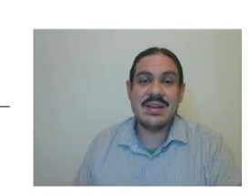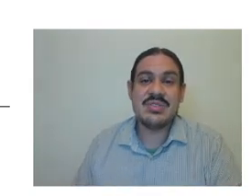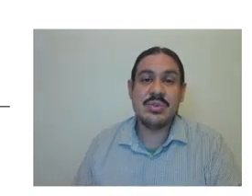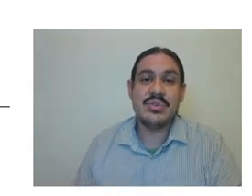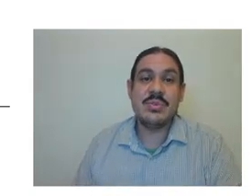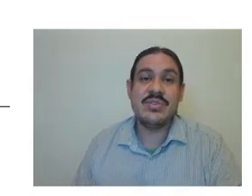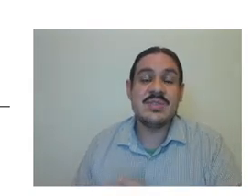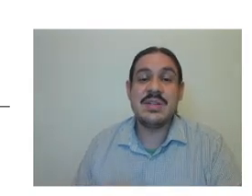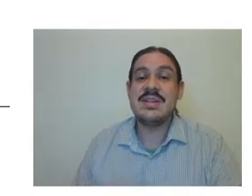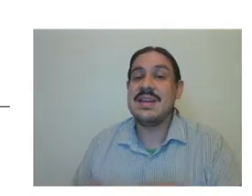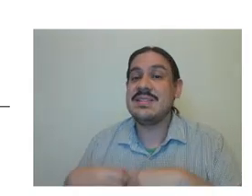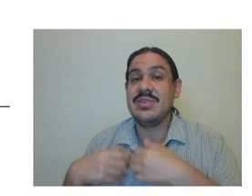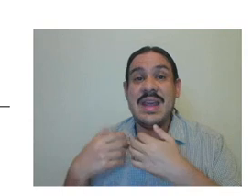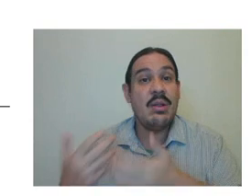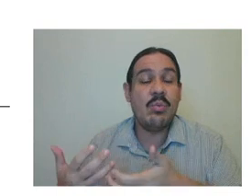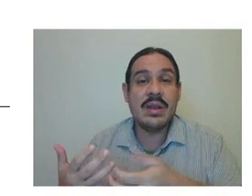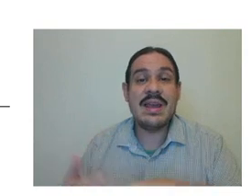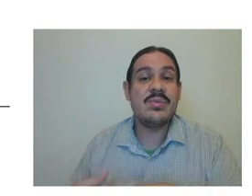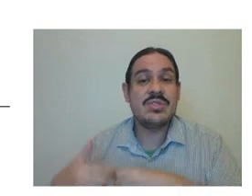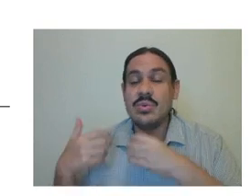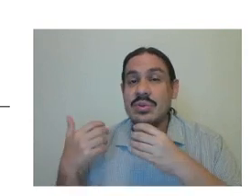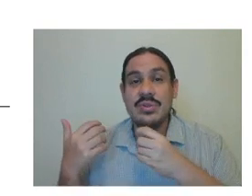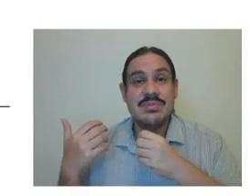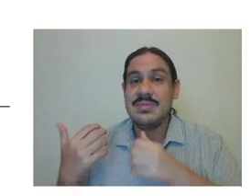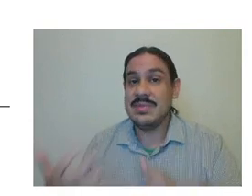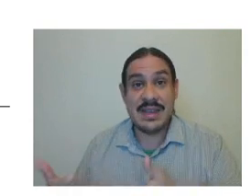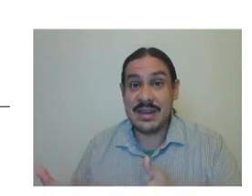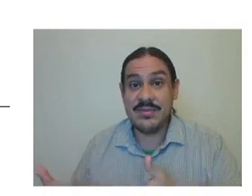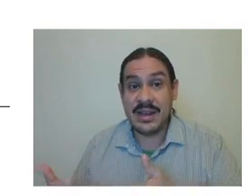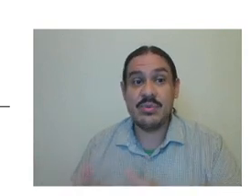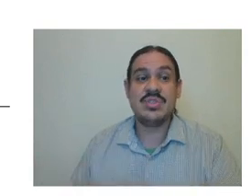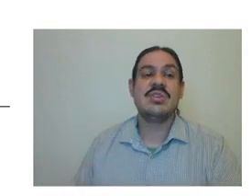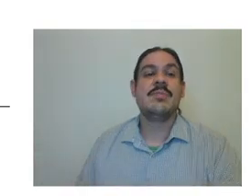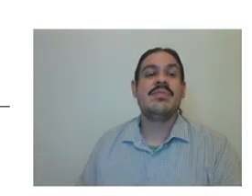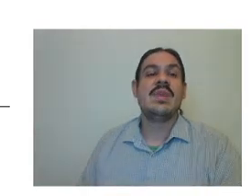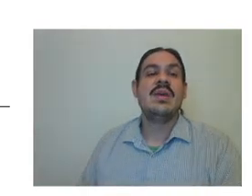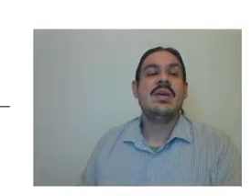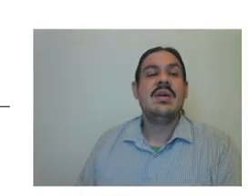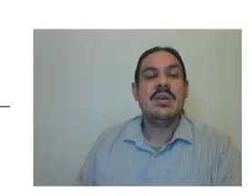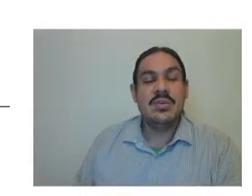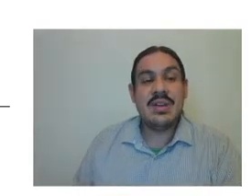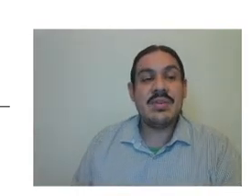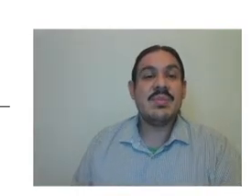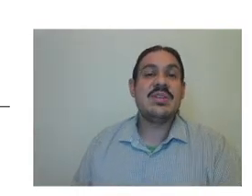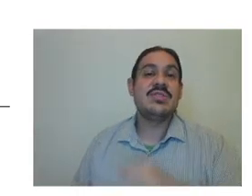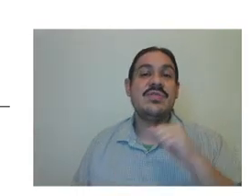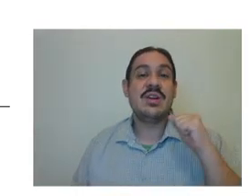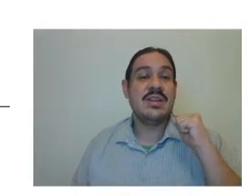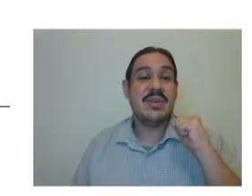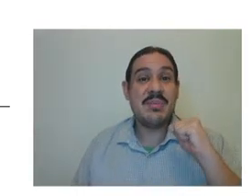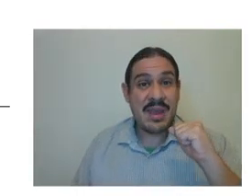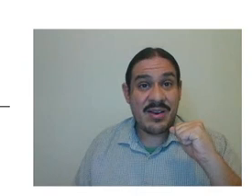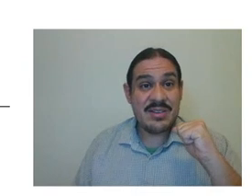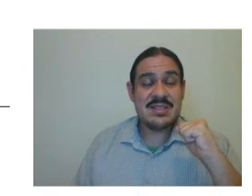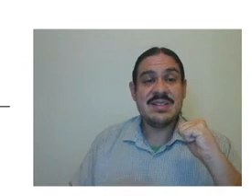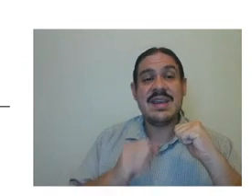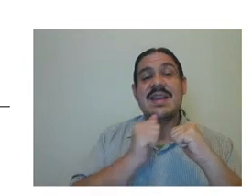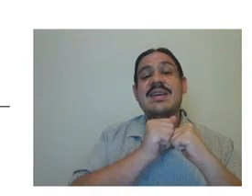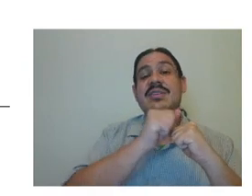and a hearing child these are called CODAs children of deaf adults